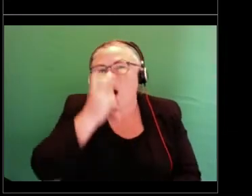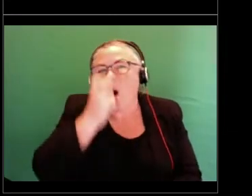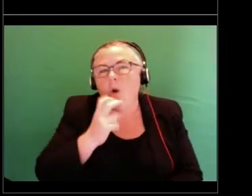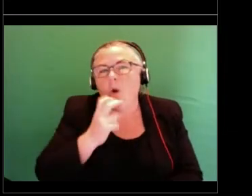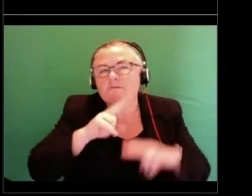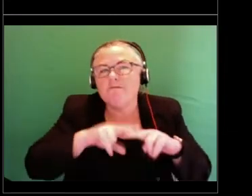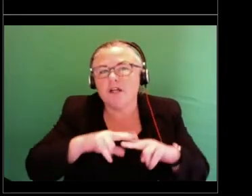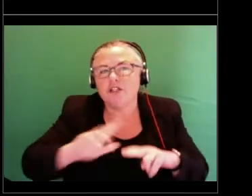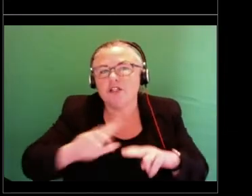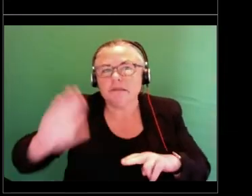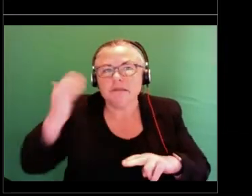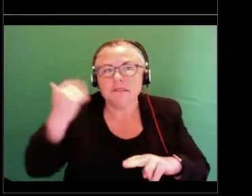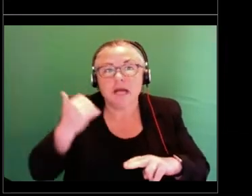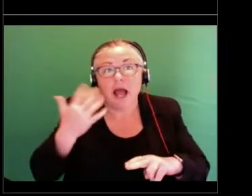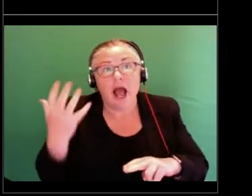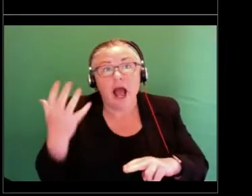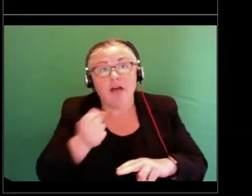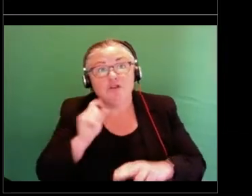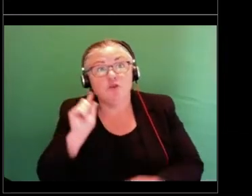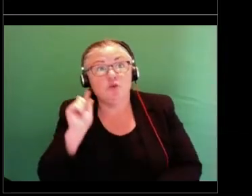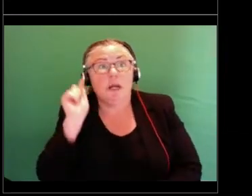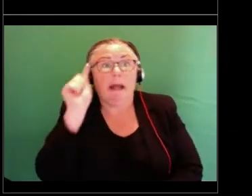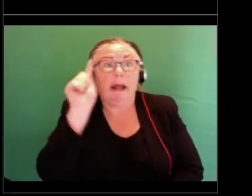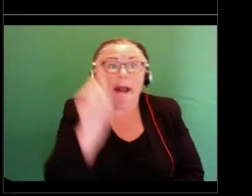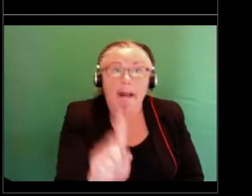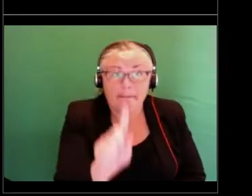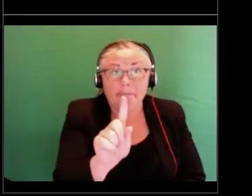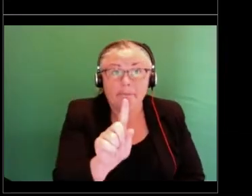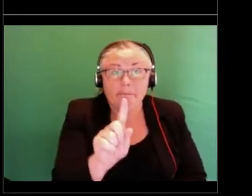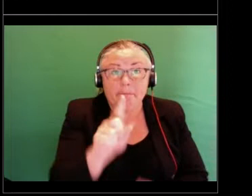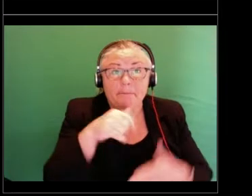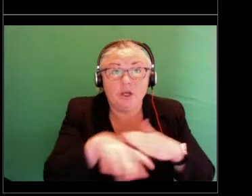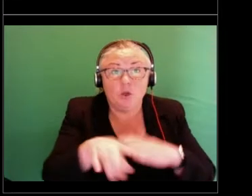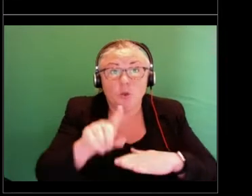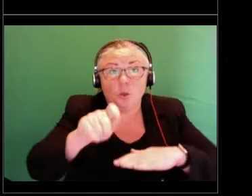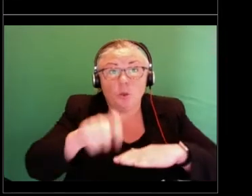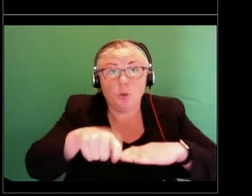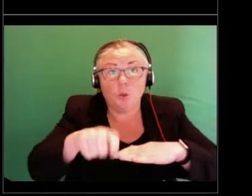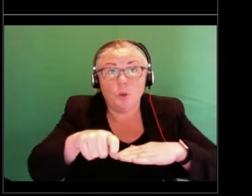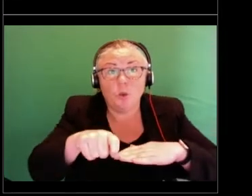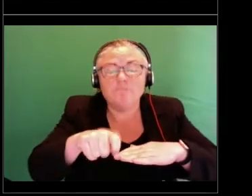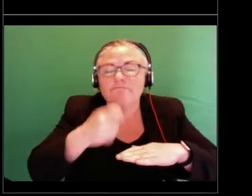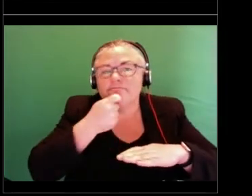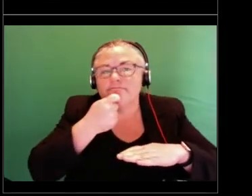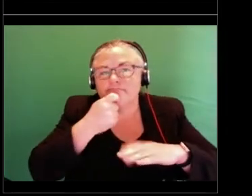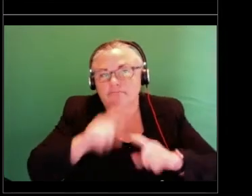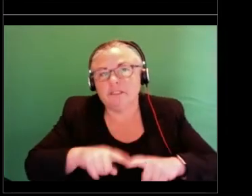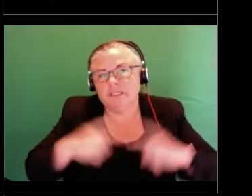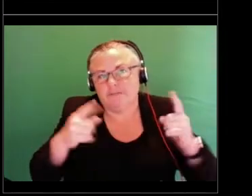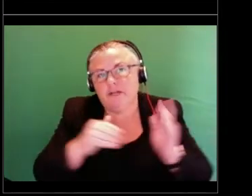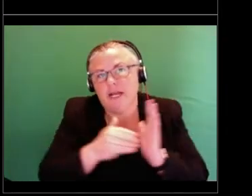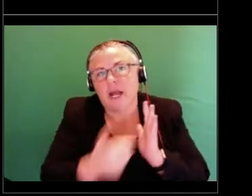at that point looking at safety for the client sometimes which is paramount, and then working